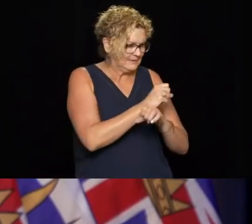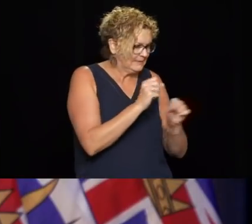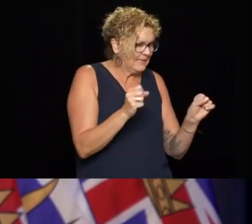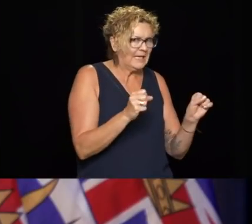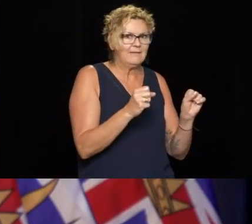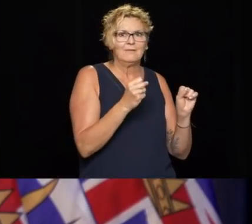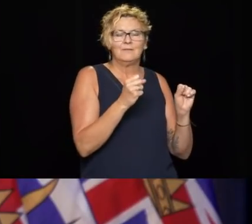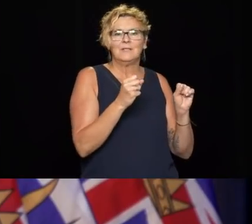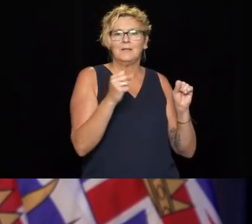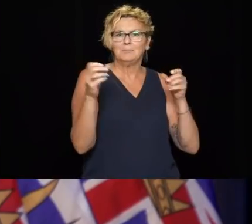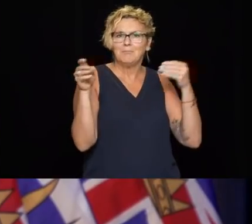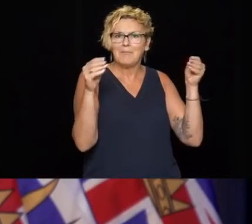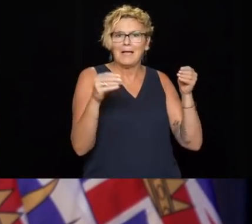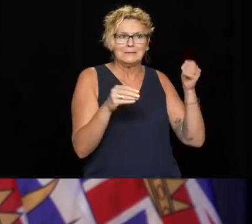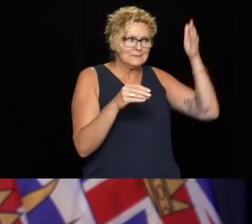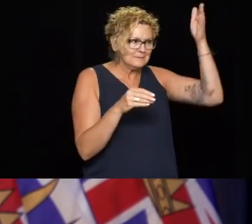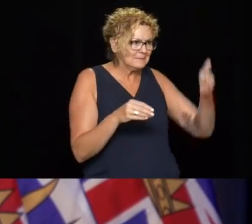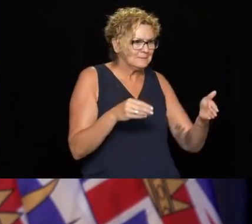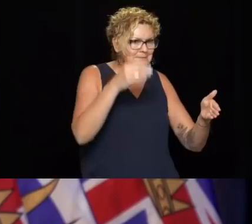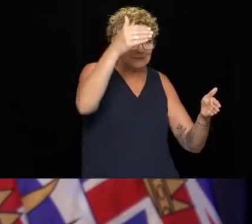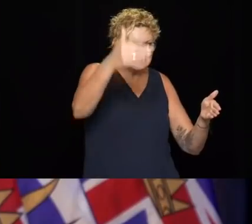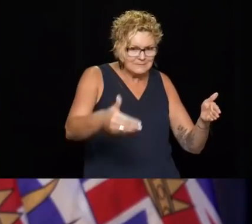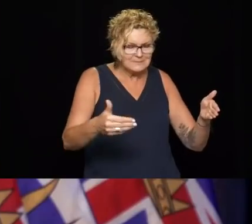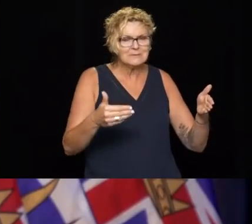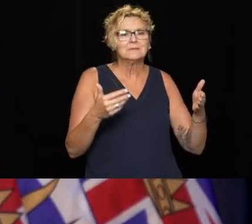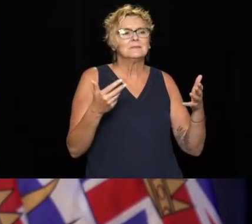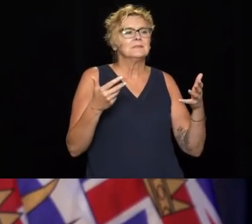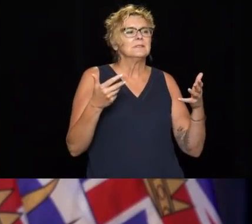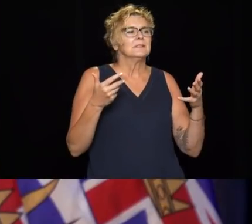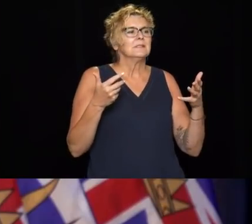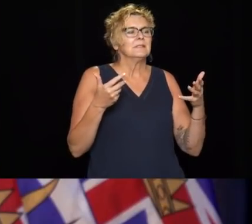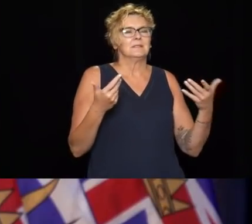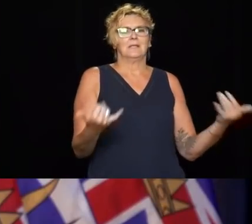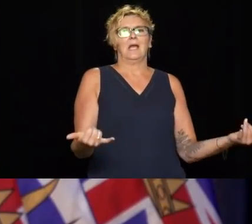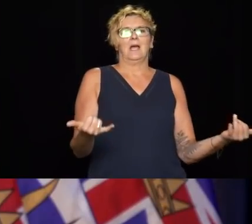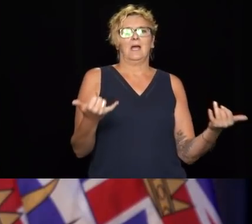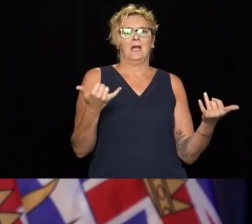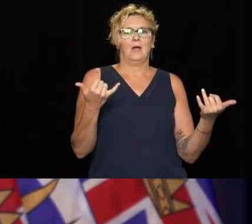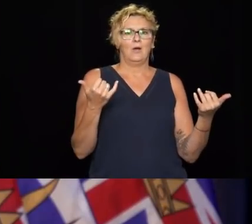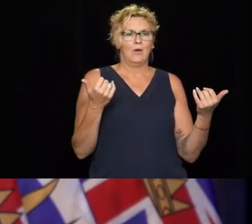who count on the last hour of the day